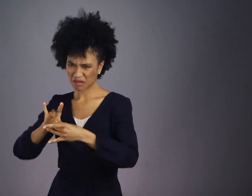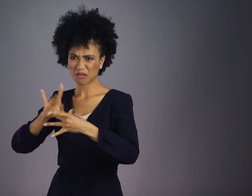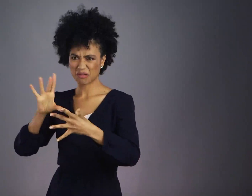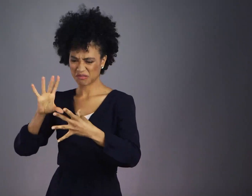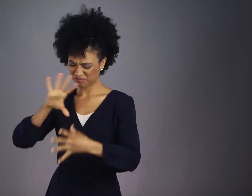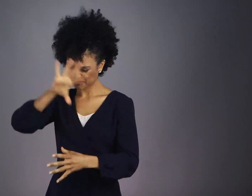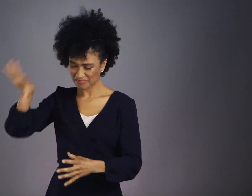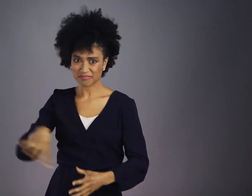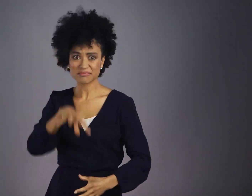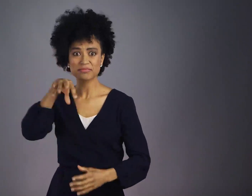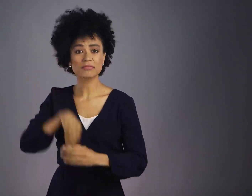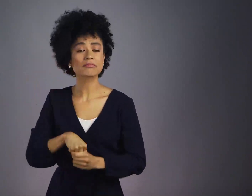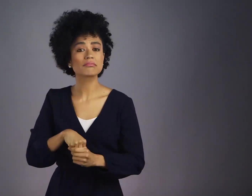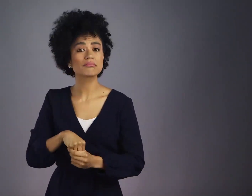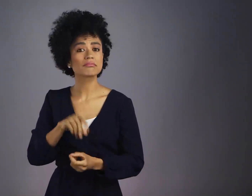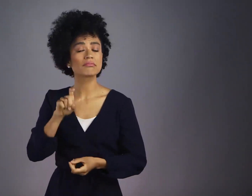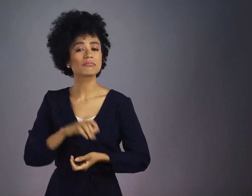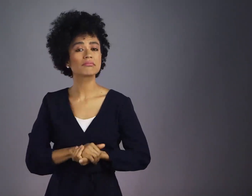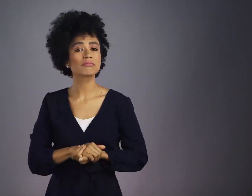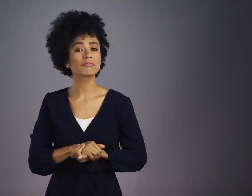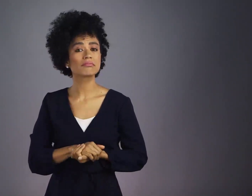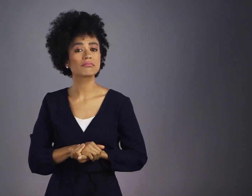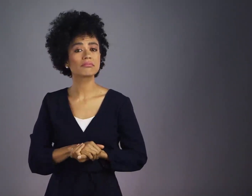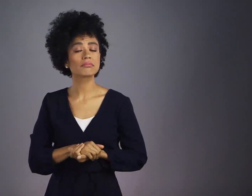Can He now take them all — every one?